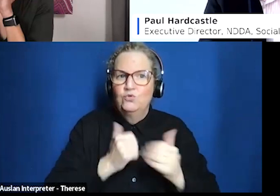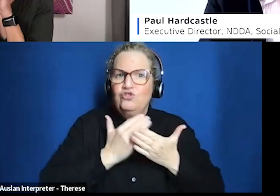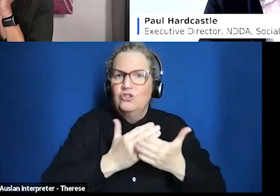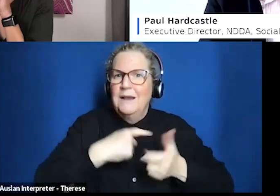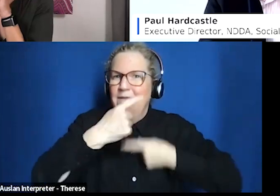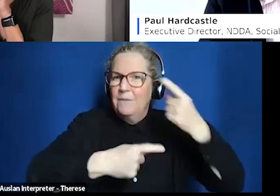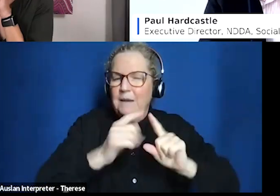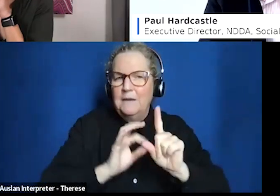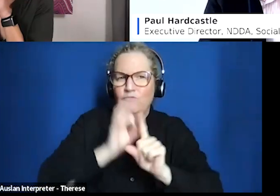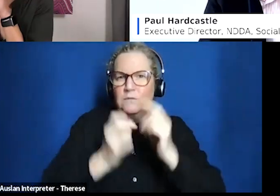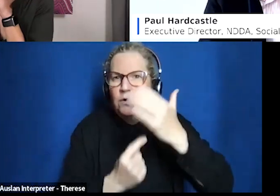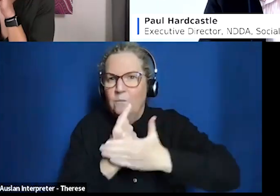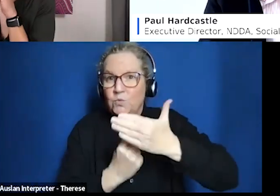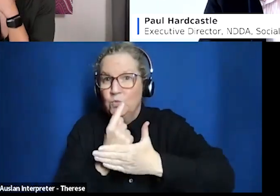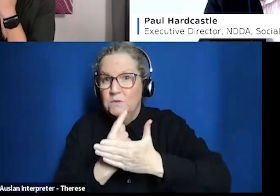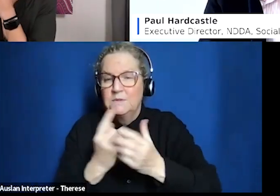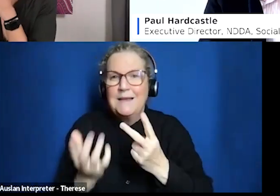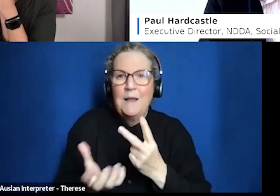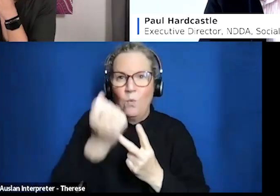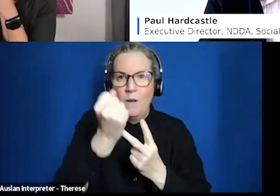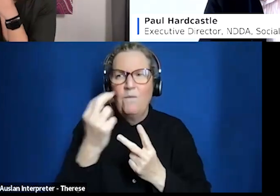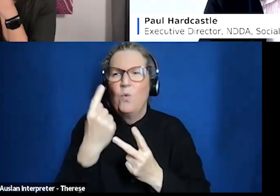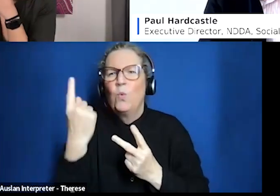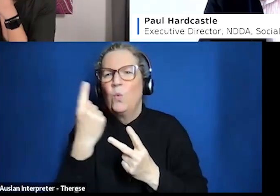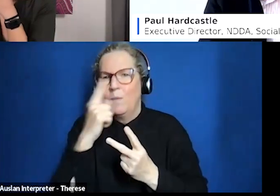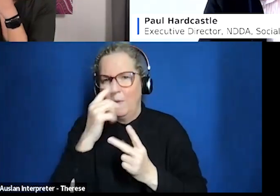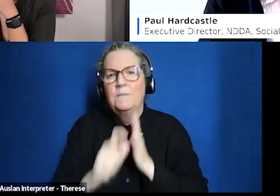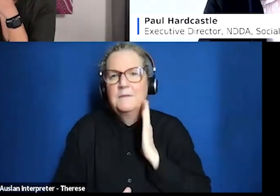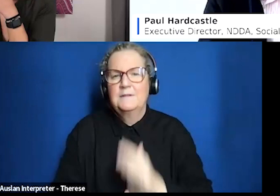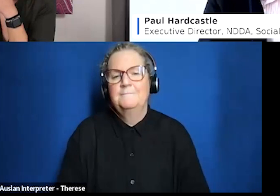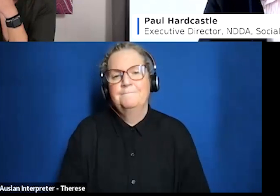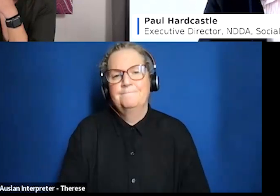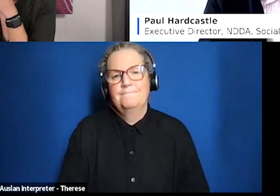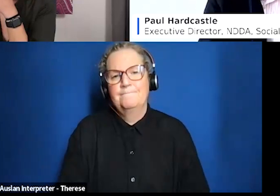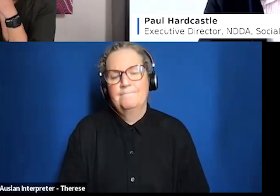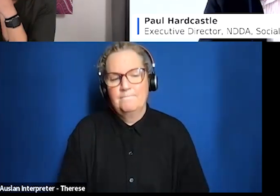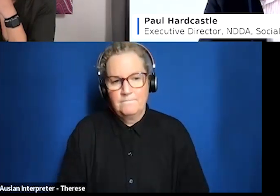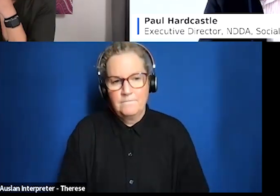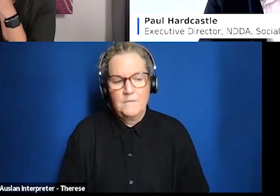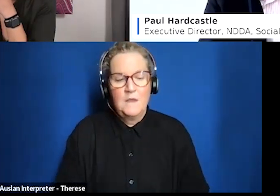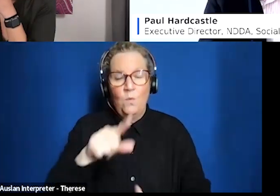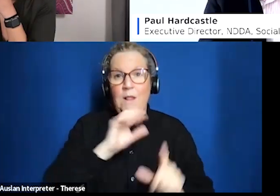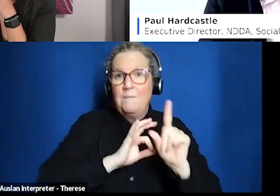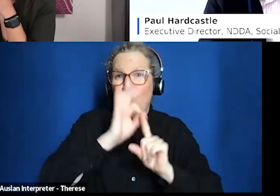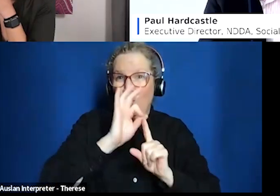improve opportunities and outcomes for people with disability. The asset will also improve how we report on outcomes